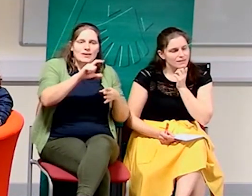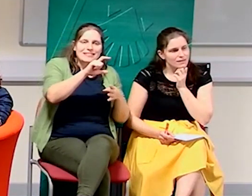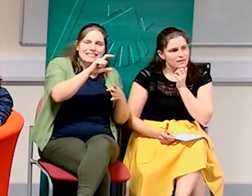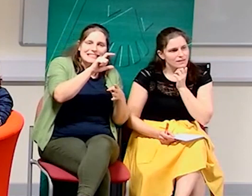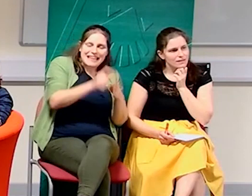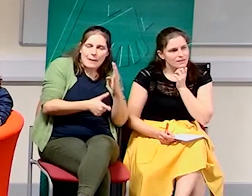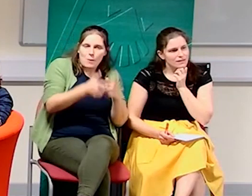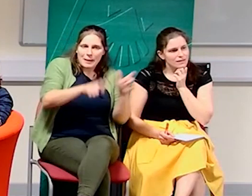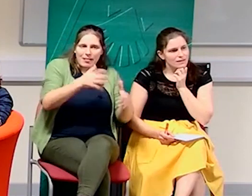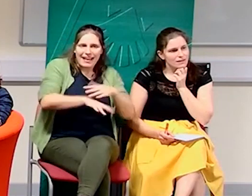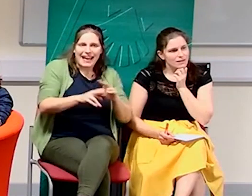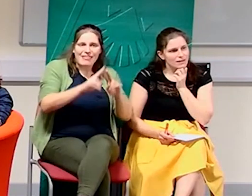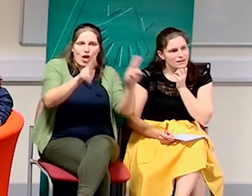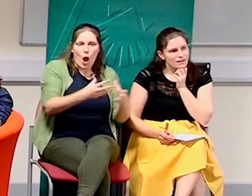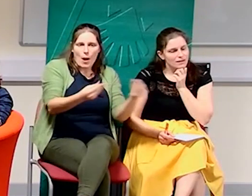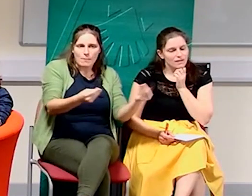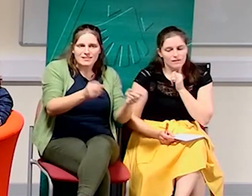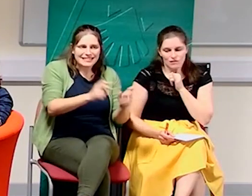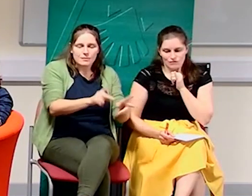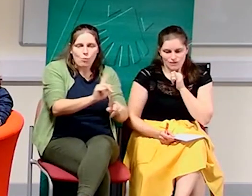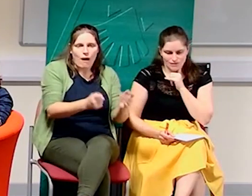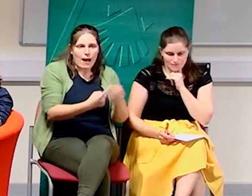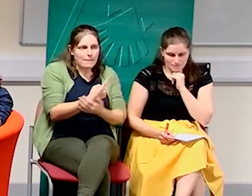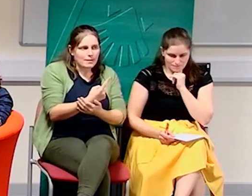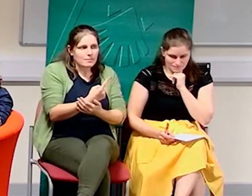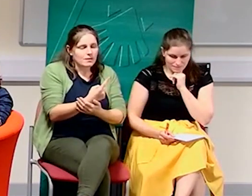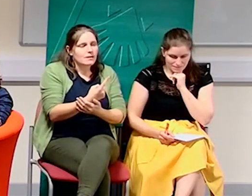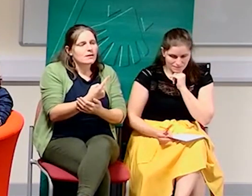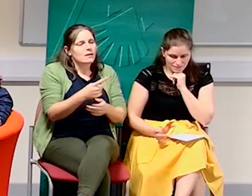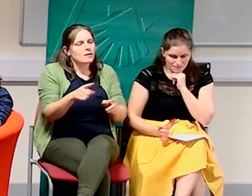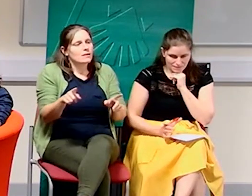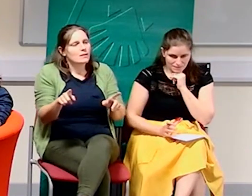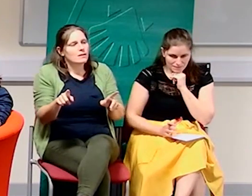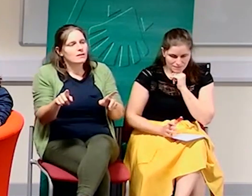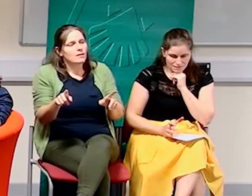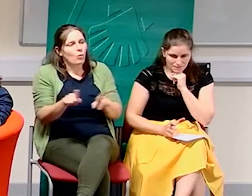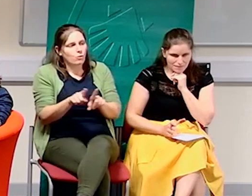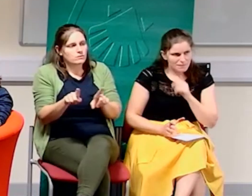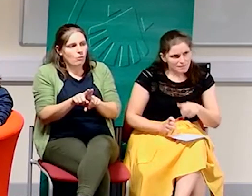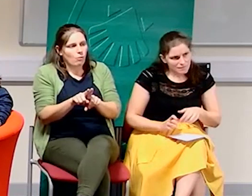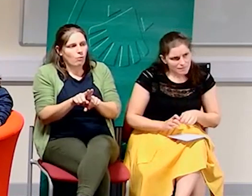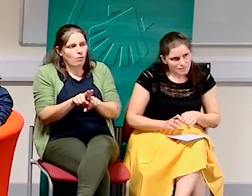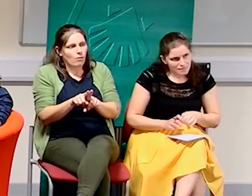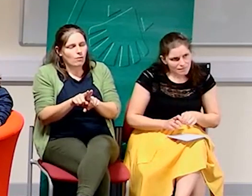I witnessed some horrific things in my time also what's being done about the police treatment of